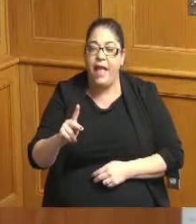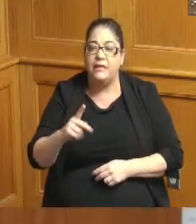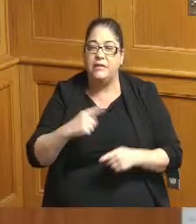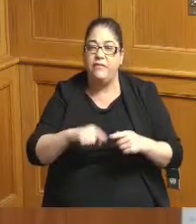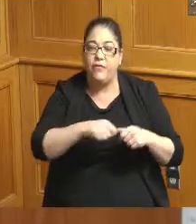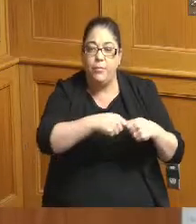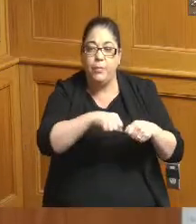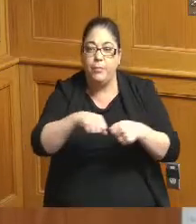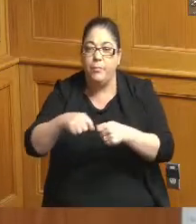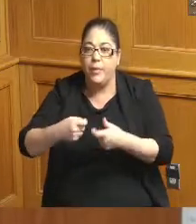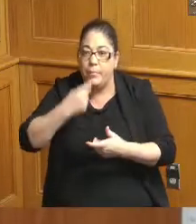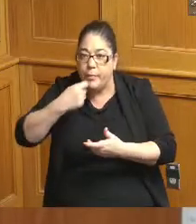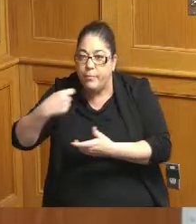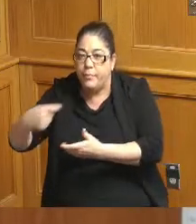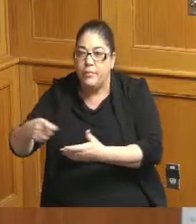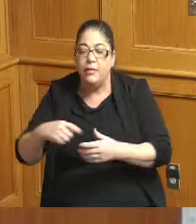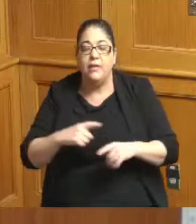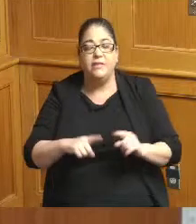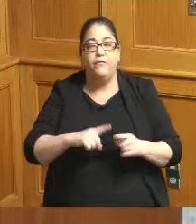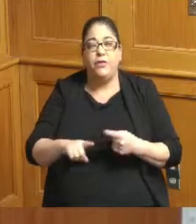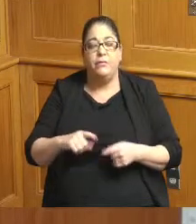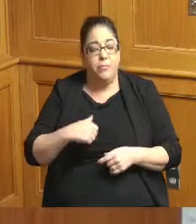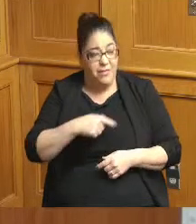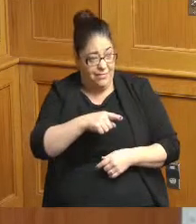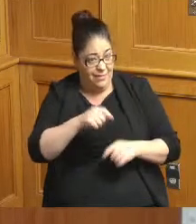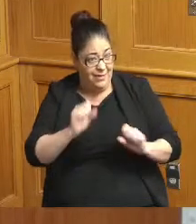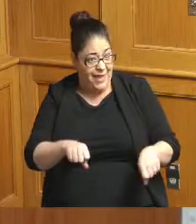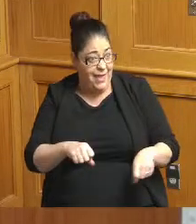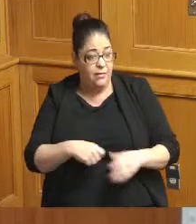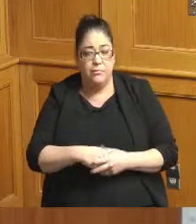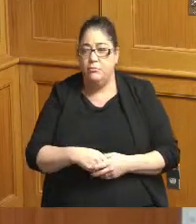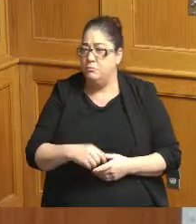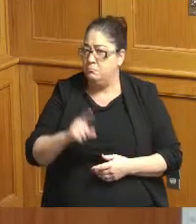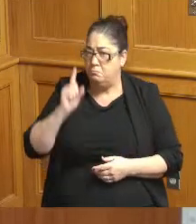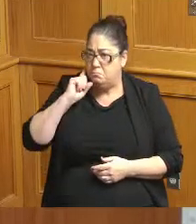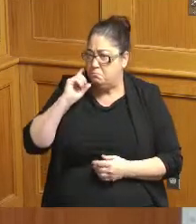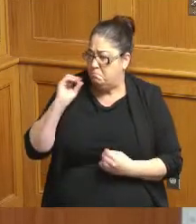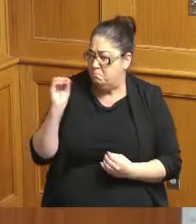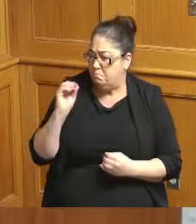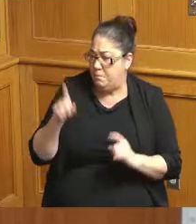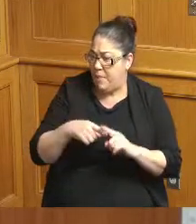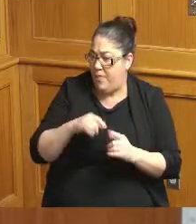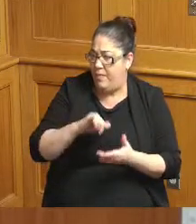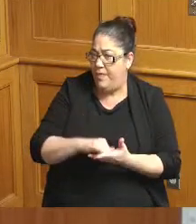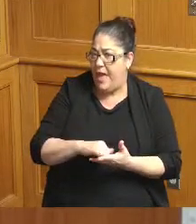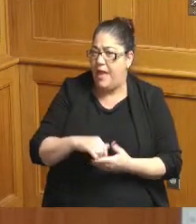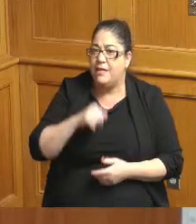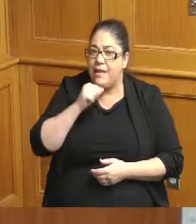treatments available but I'm not familiar with anything similar to a z-pack like an antibiotic